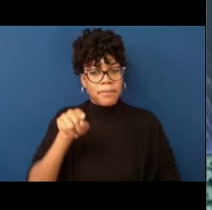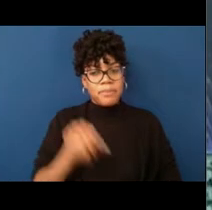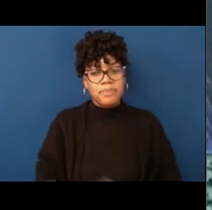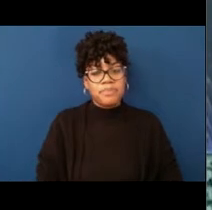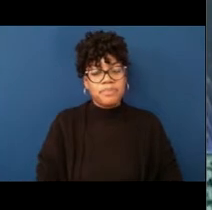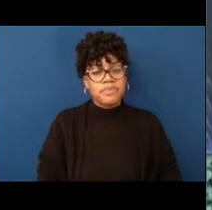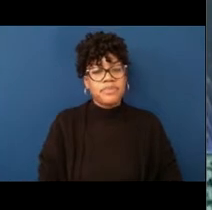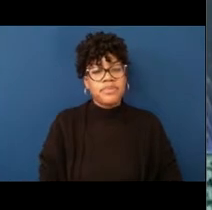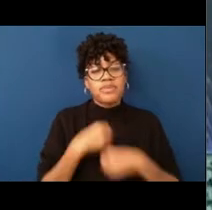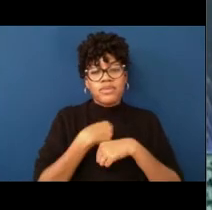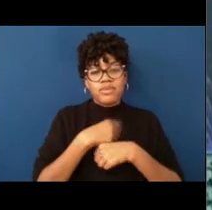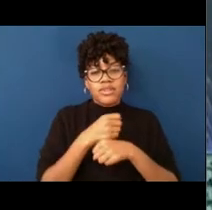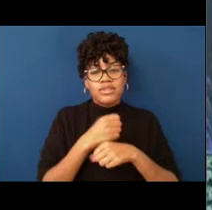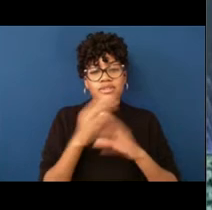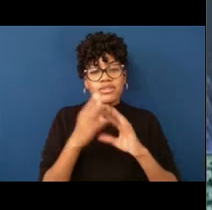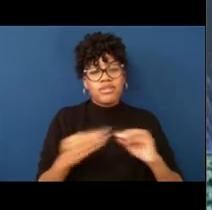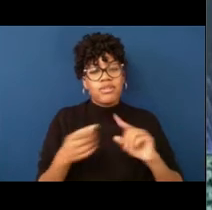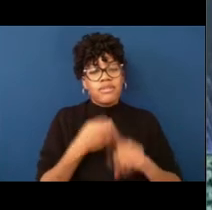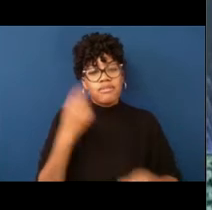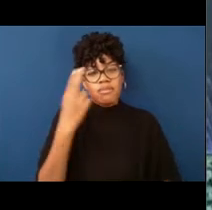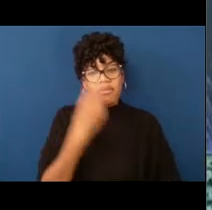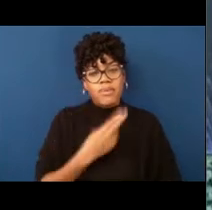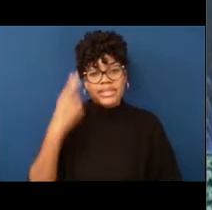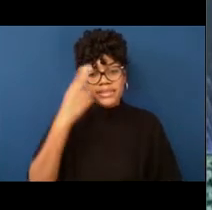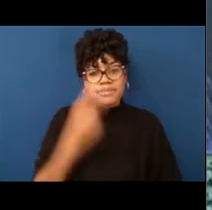So early Hawaiians composed and transmitted